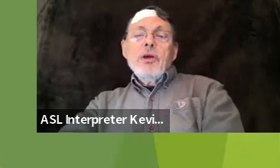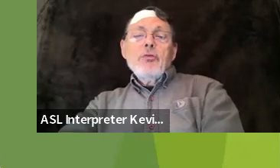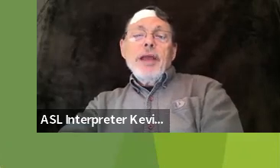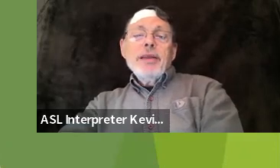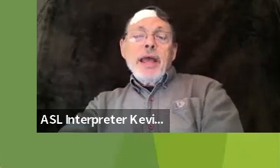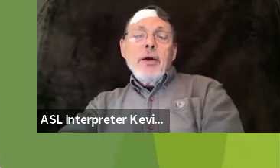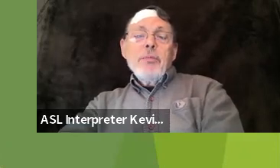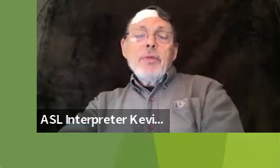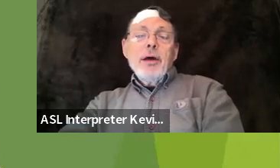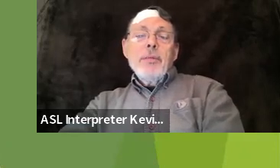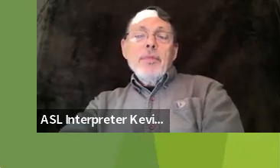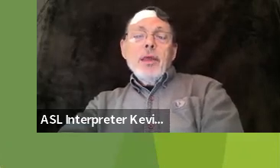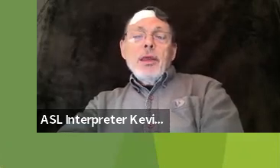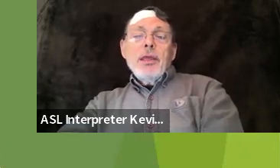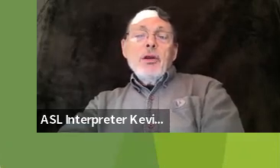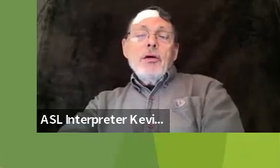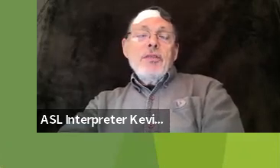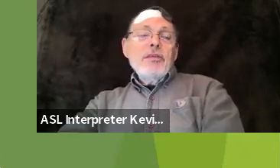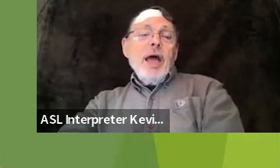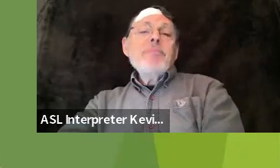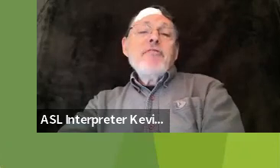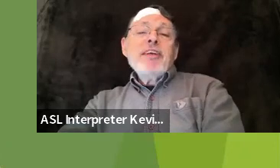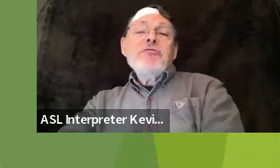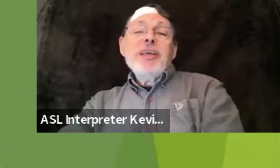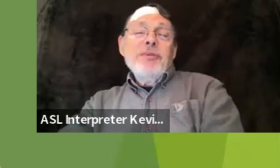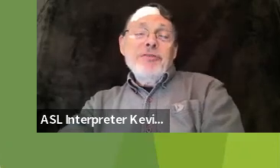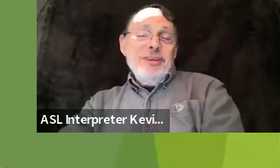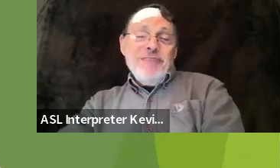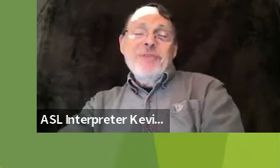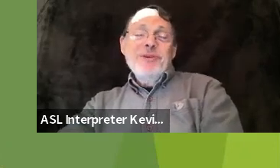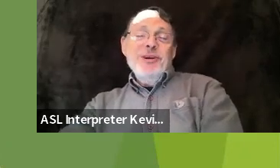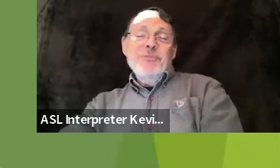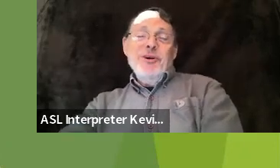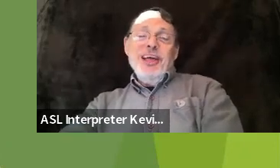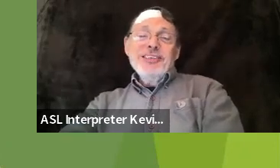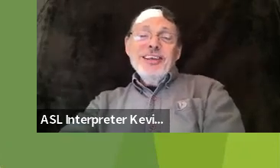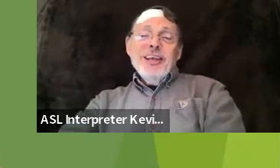So like right now, I'm the face of FEMA for the deaf community, more or less.